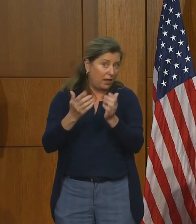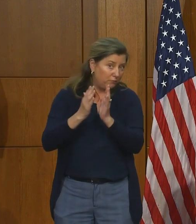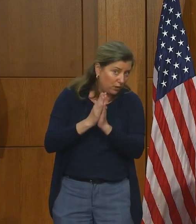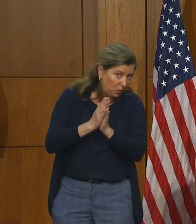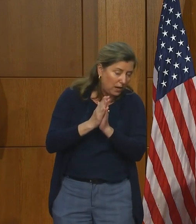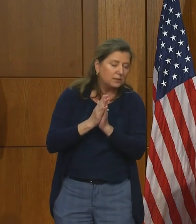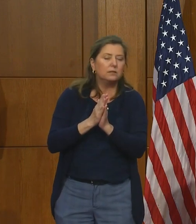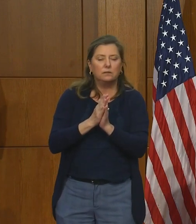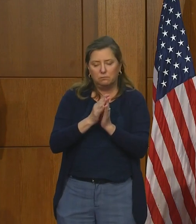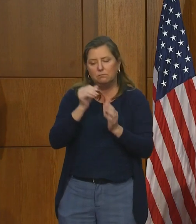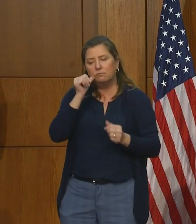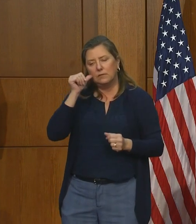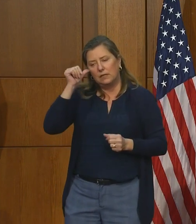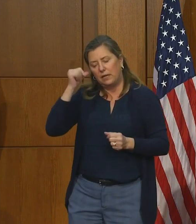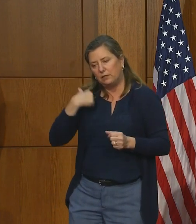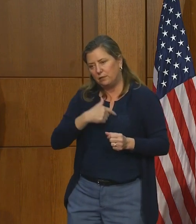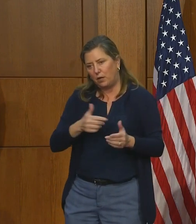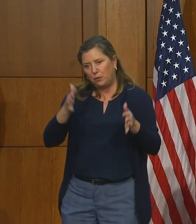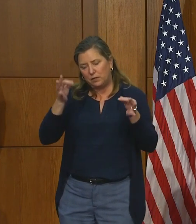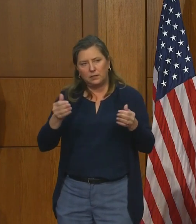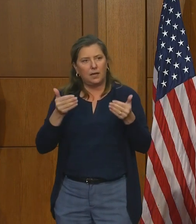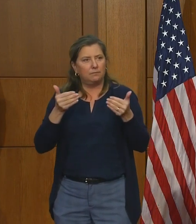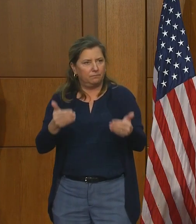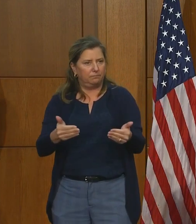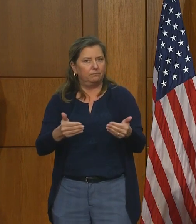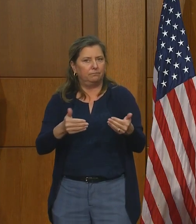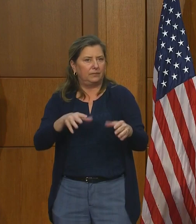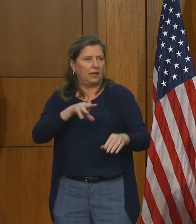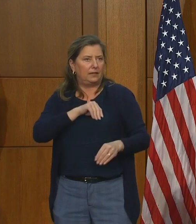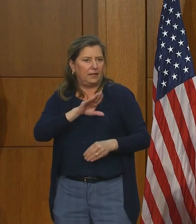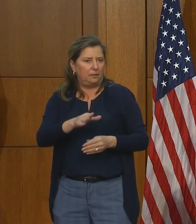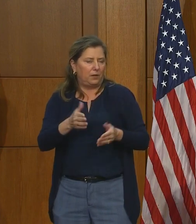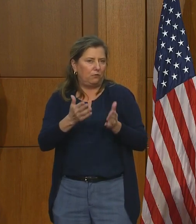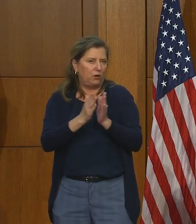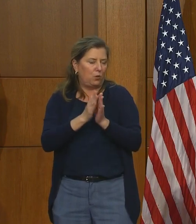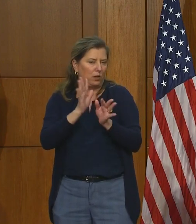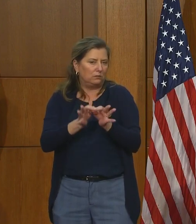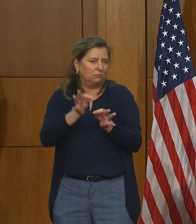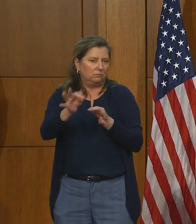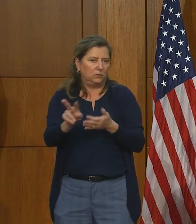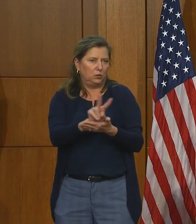EVERYDAY WE TALKED TO FOLKS THE